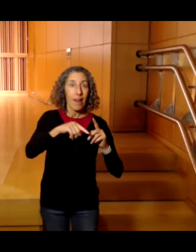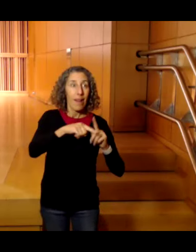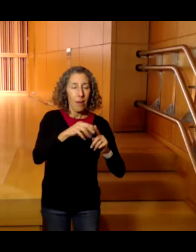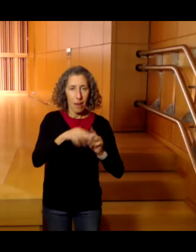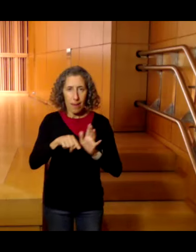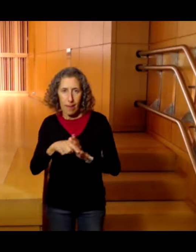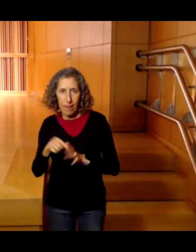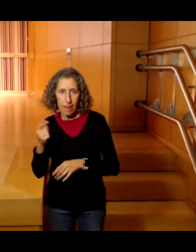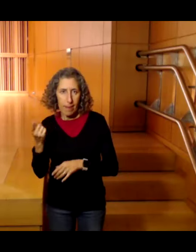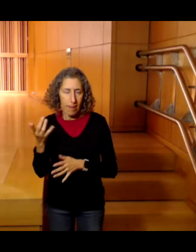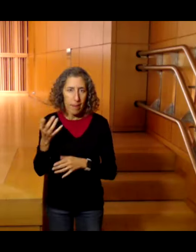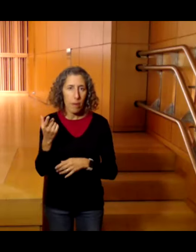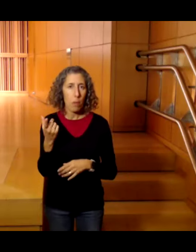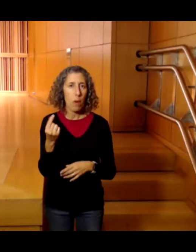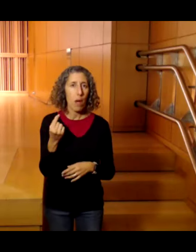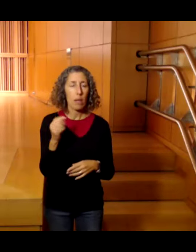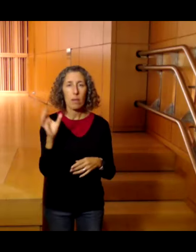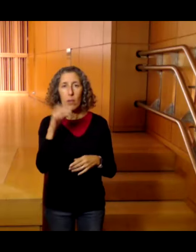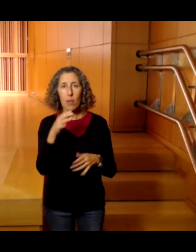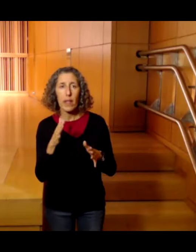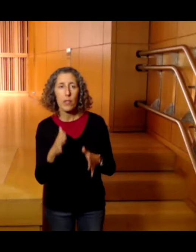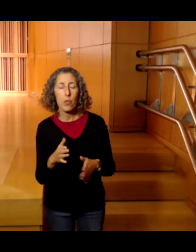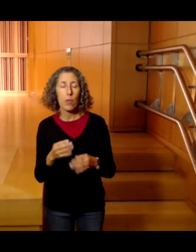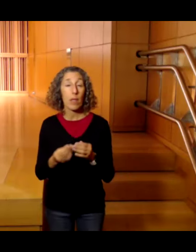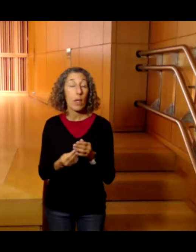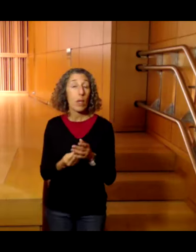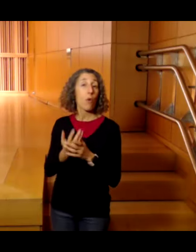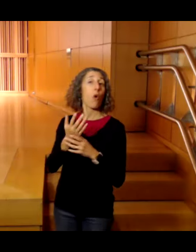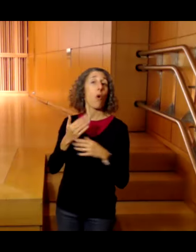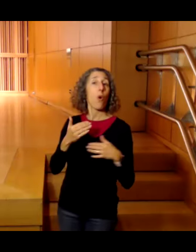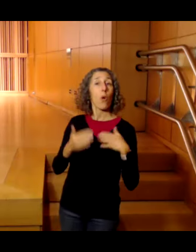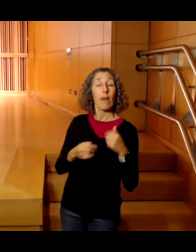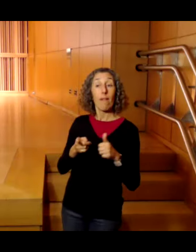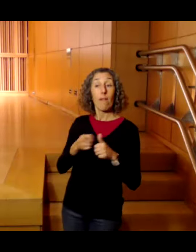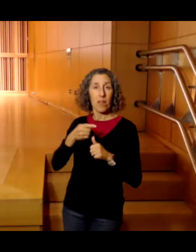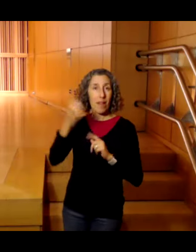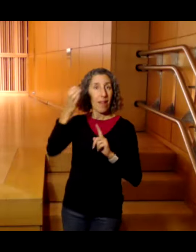One draws on a courage that always hides itself that masquerades as curiosity, inebriation, boredom.